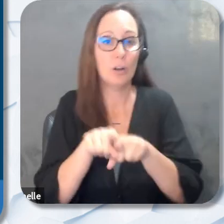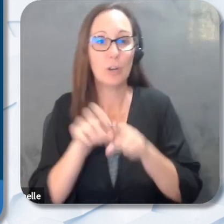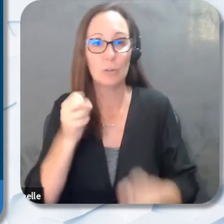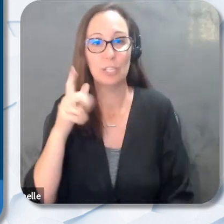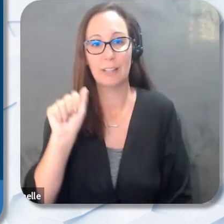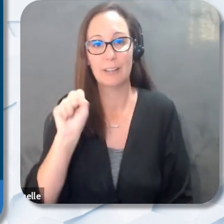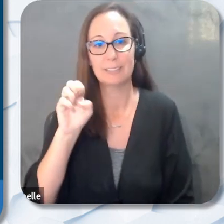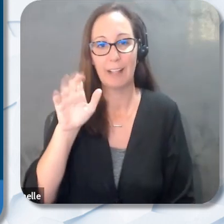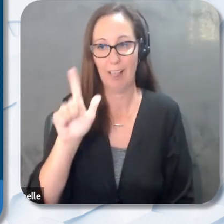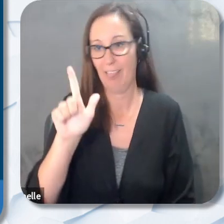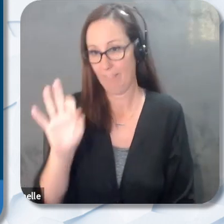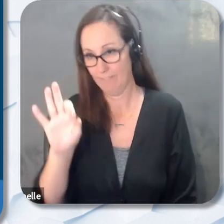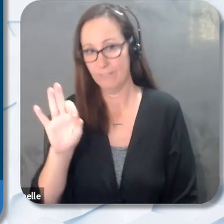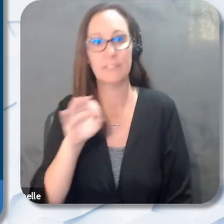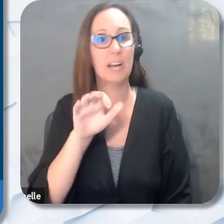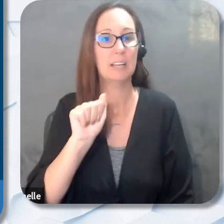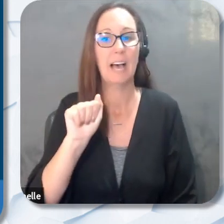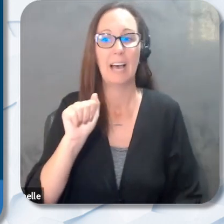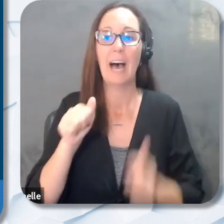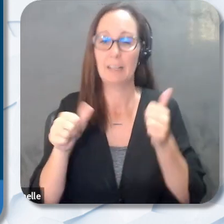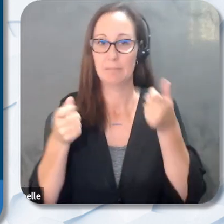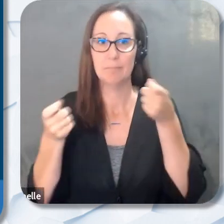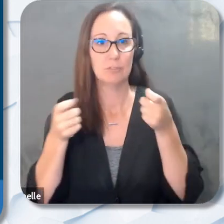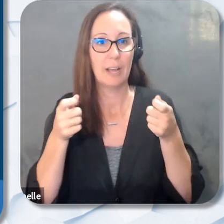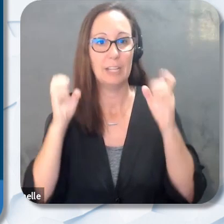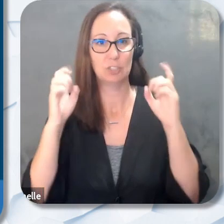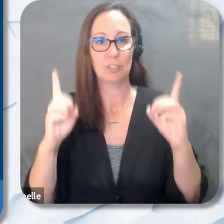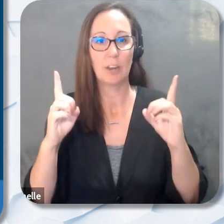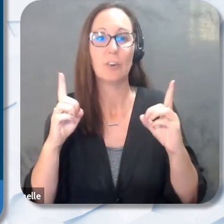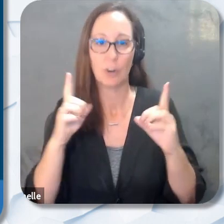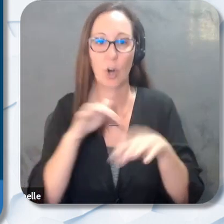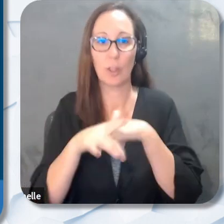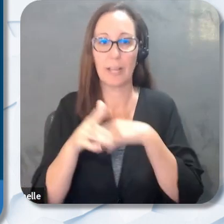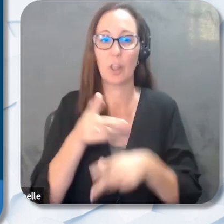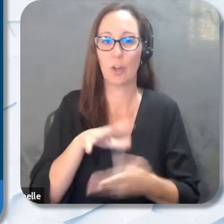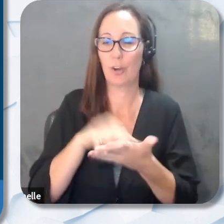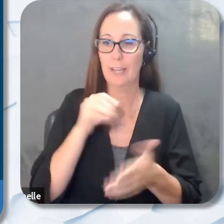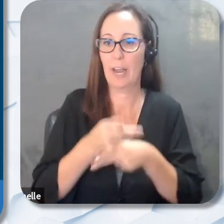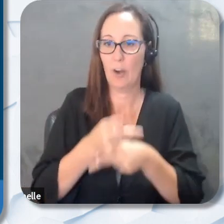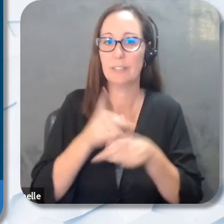an education administrator in the early learning and care division. Overseeing the early education